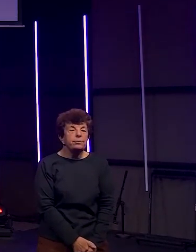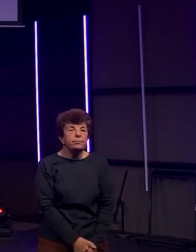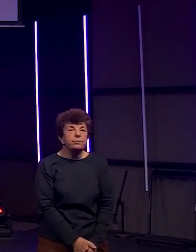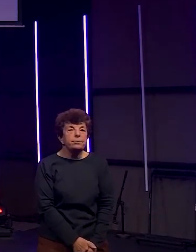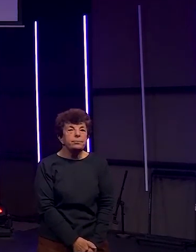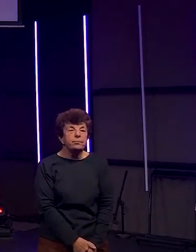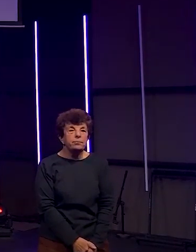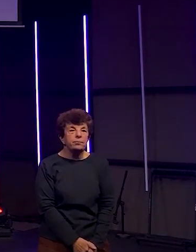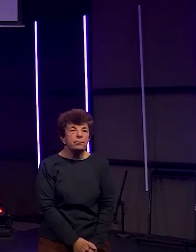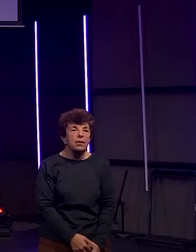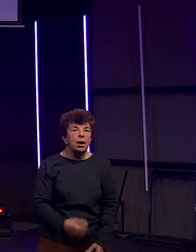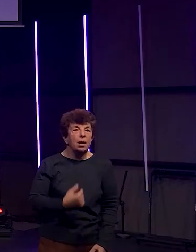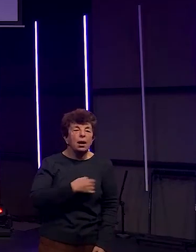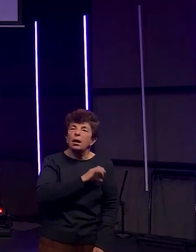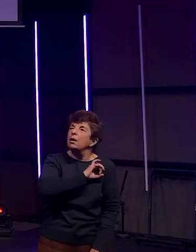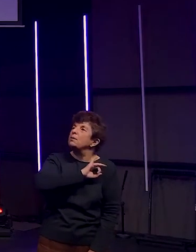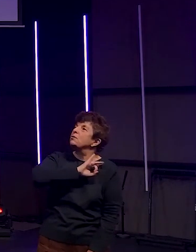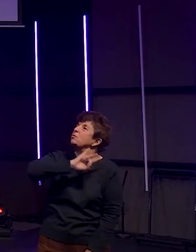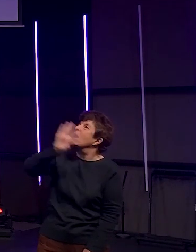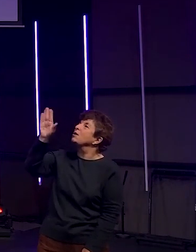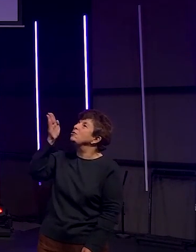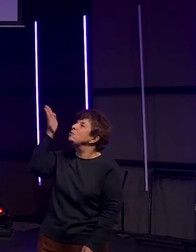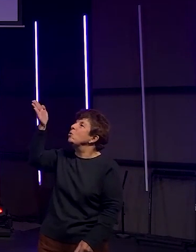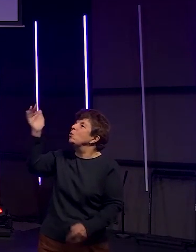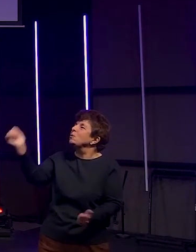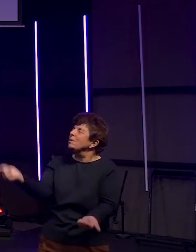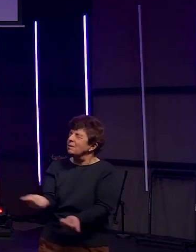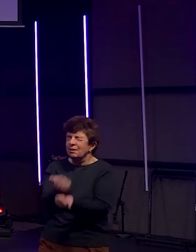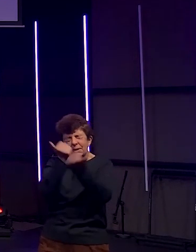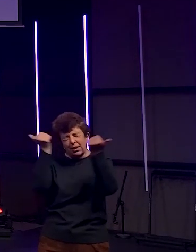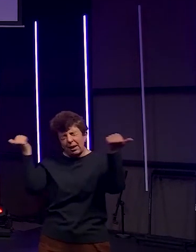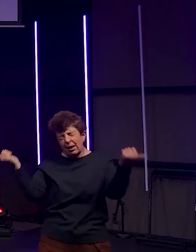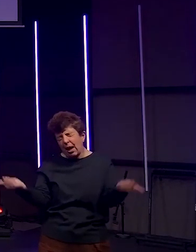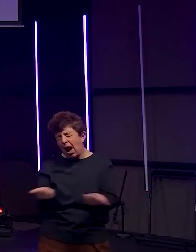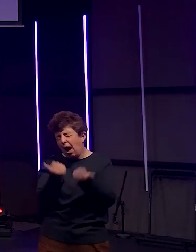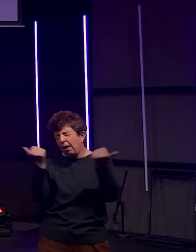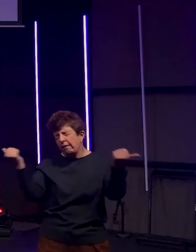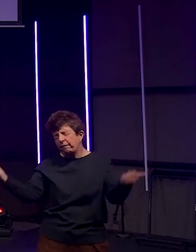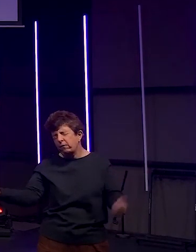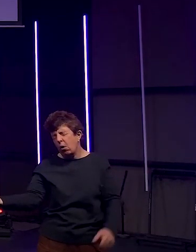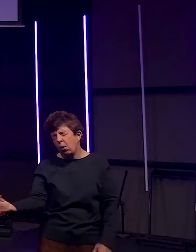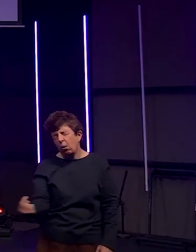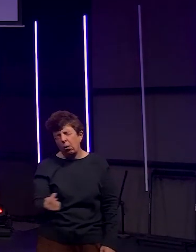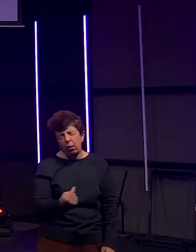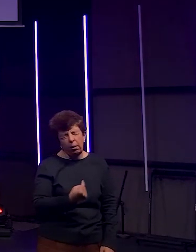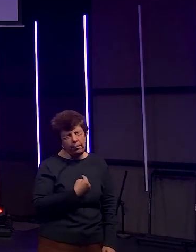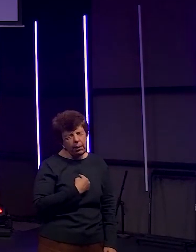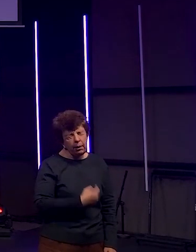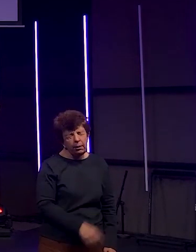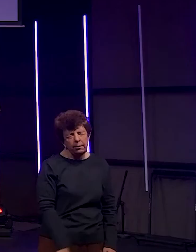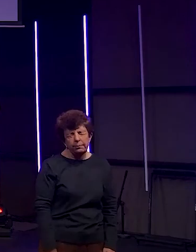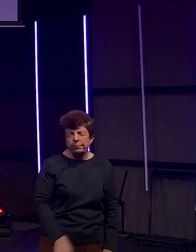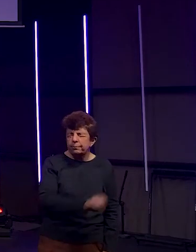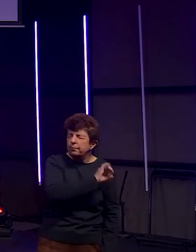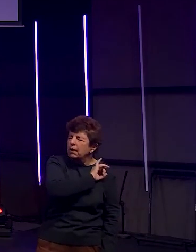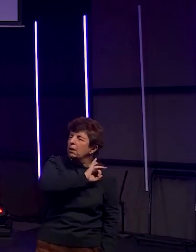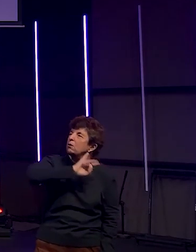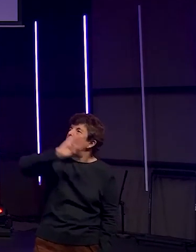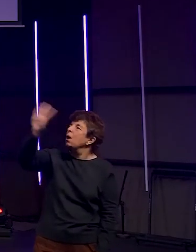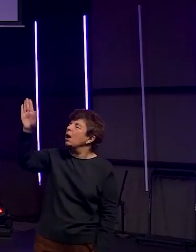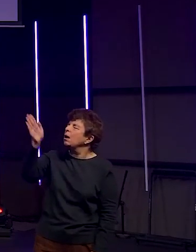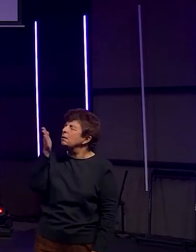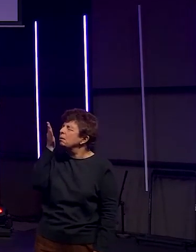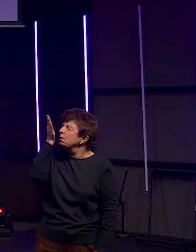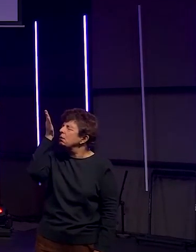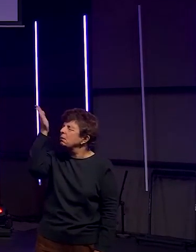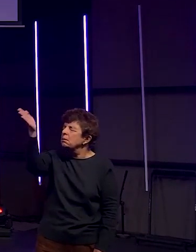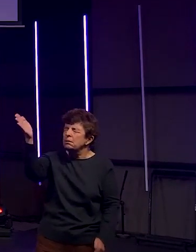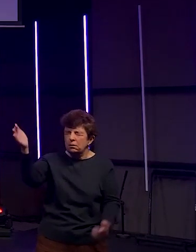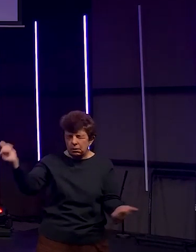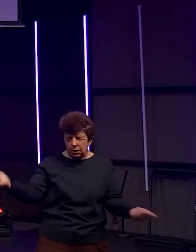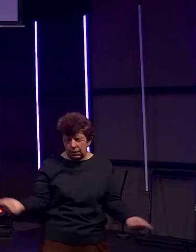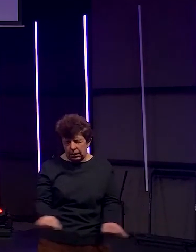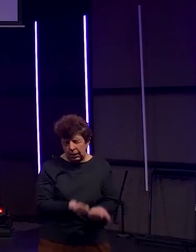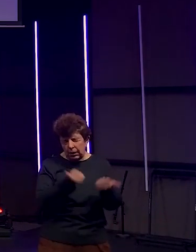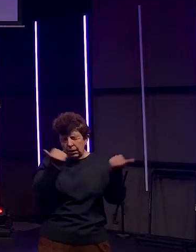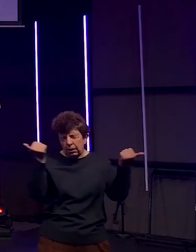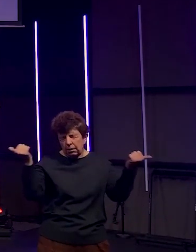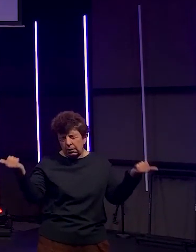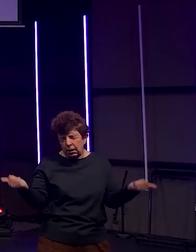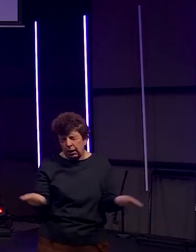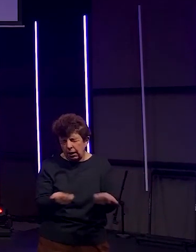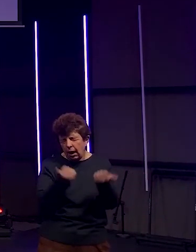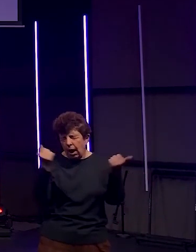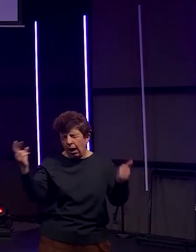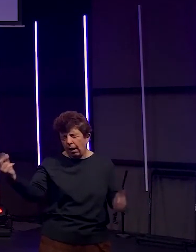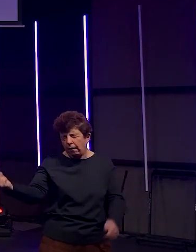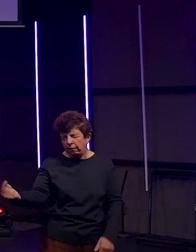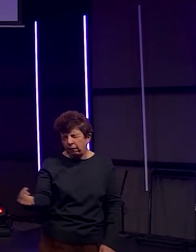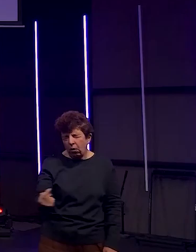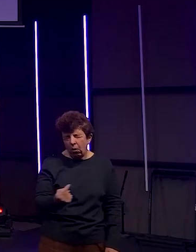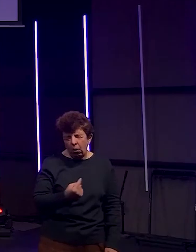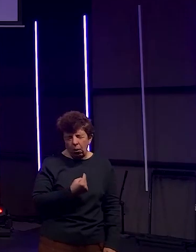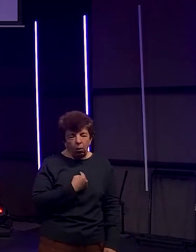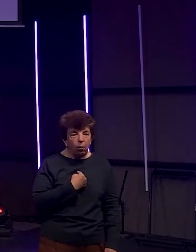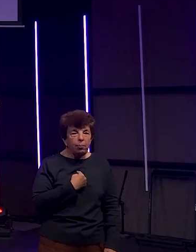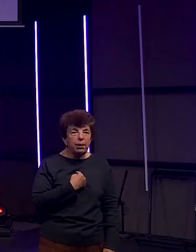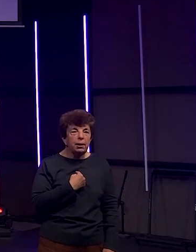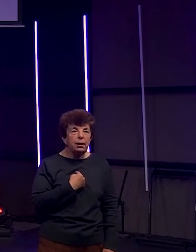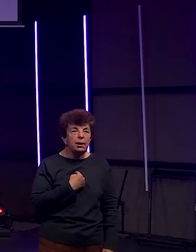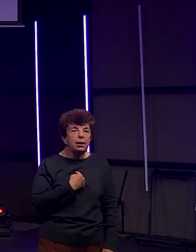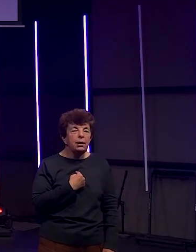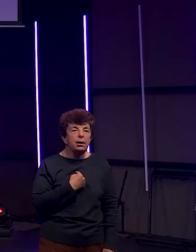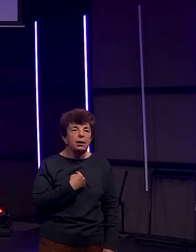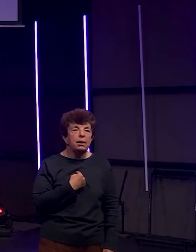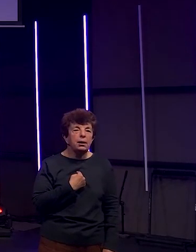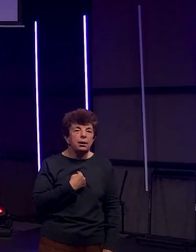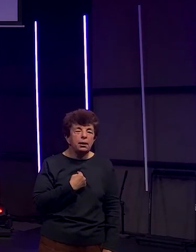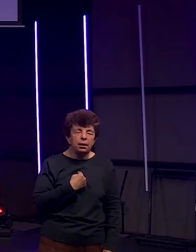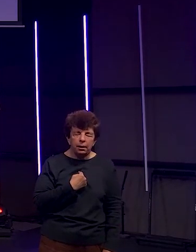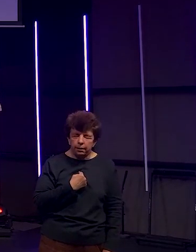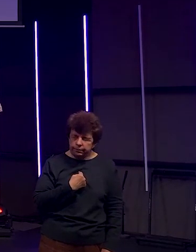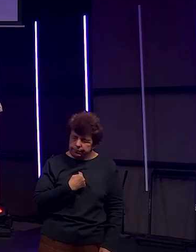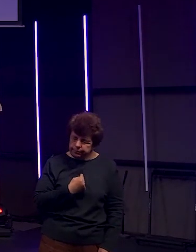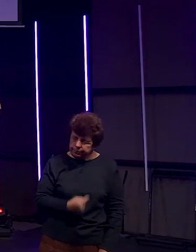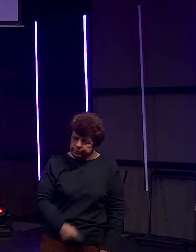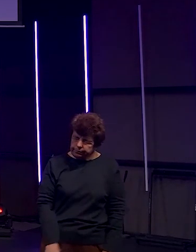Christ is enough for me Christ is enough for me